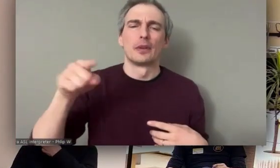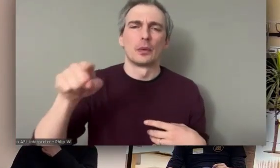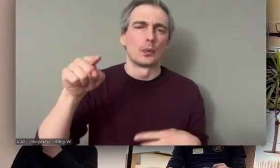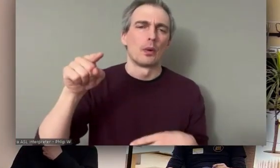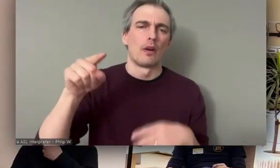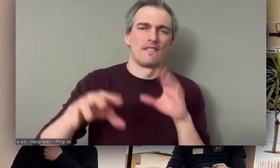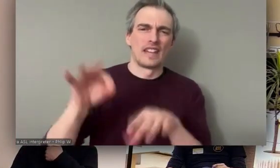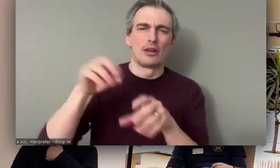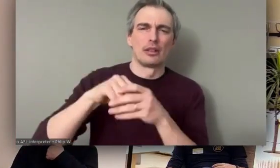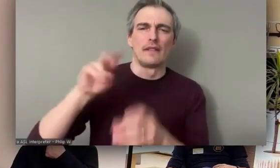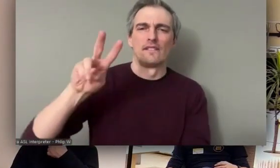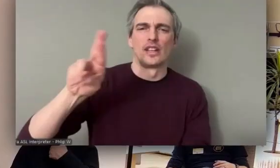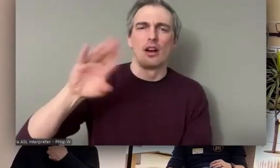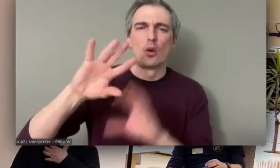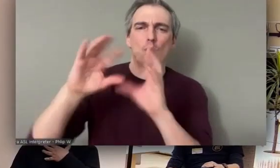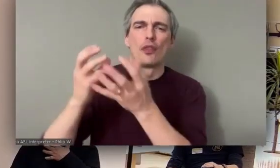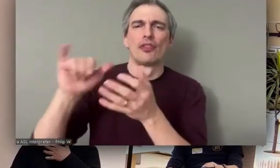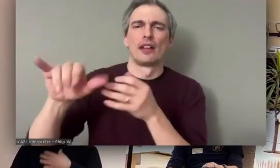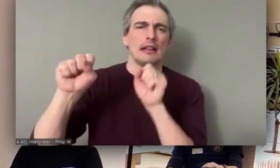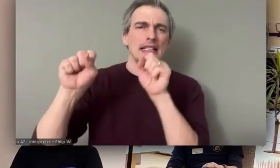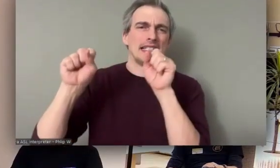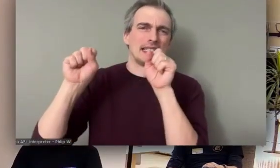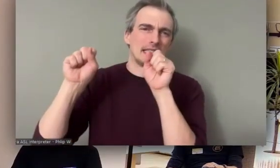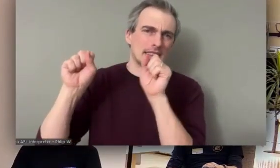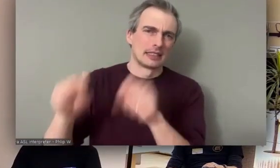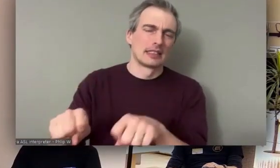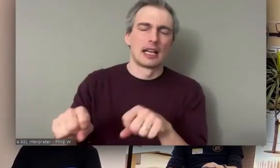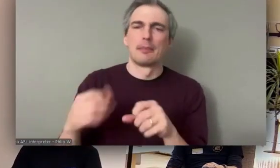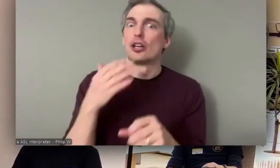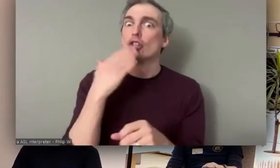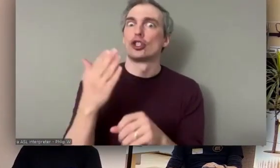world which can be a very good step for accessibility natively?